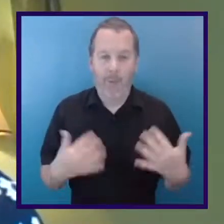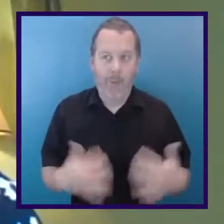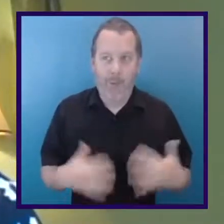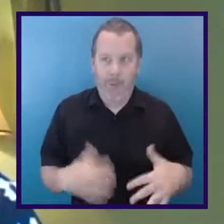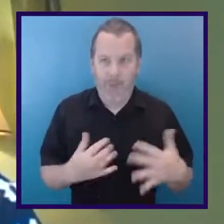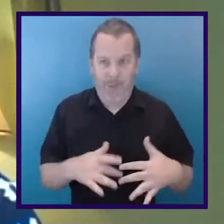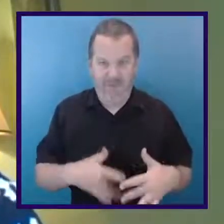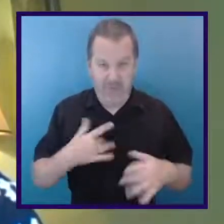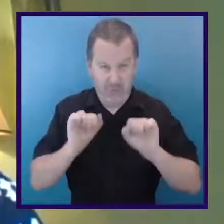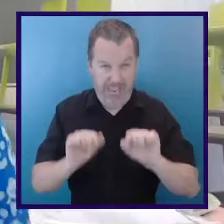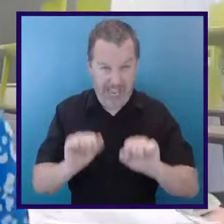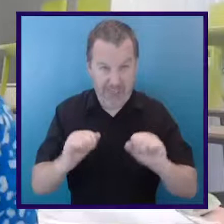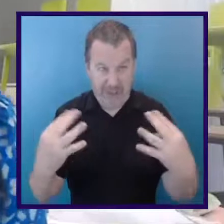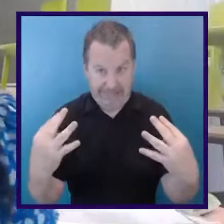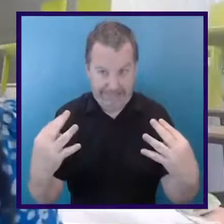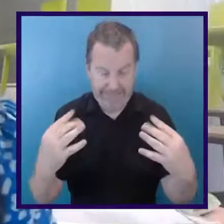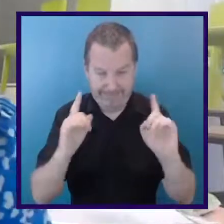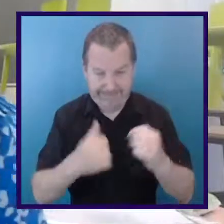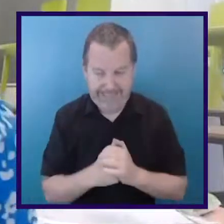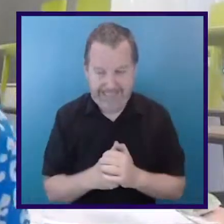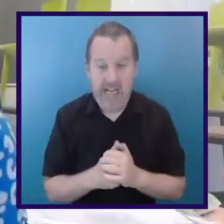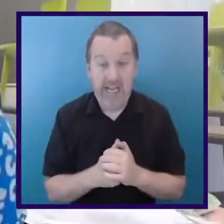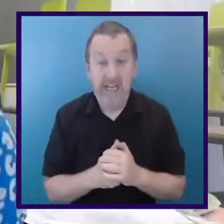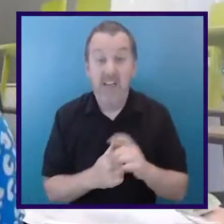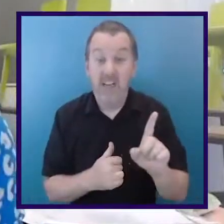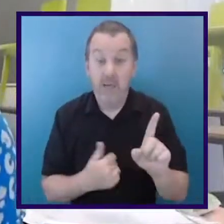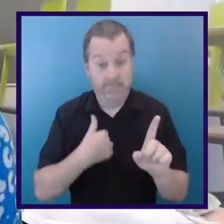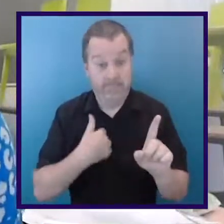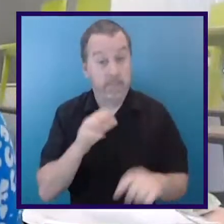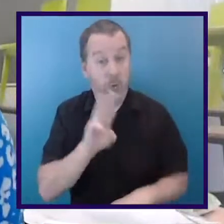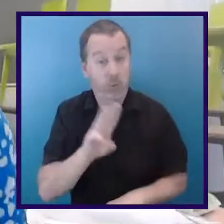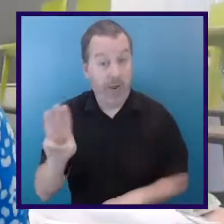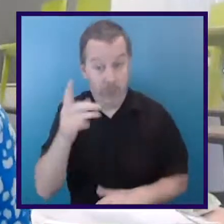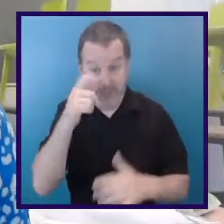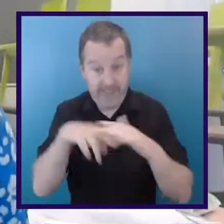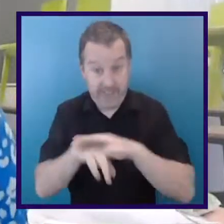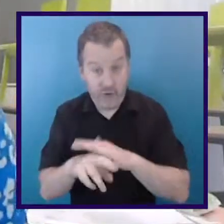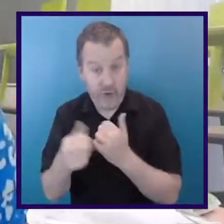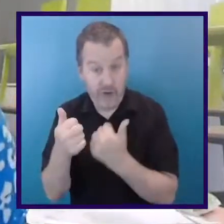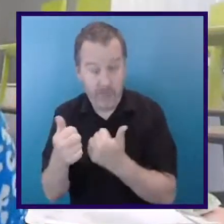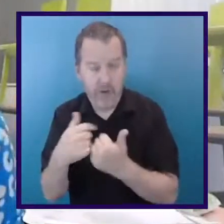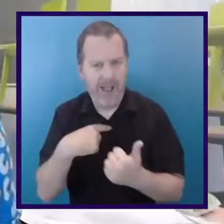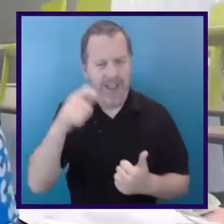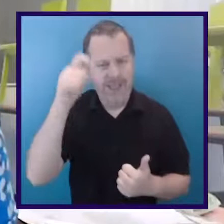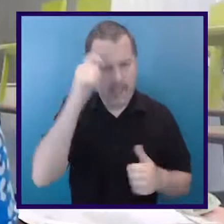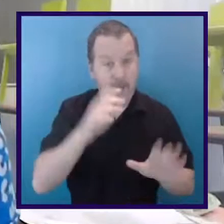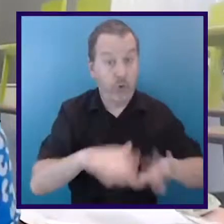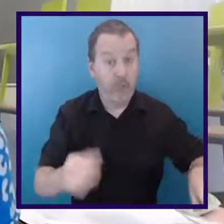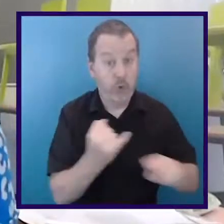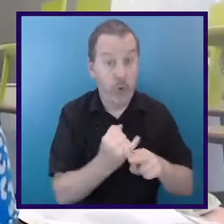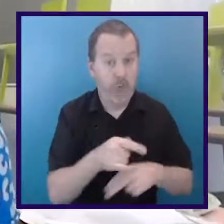No pressure at all, and I actually, although as a post-primary teacher I think primary